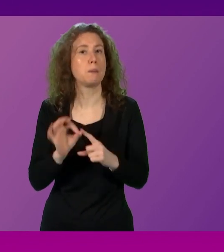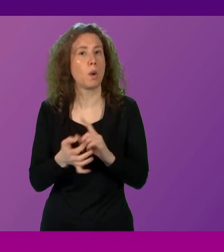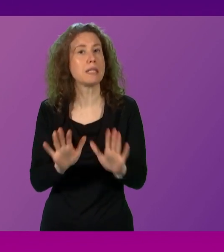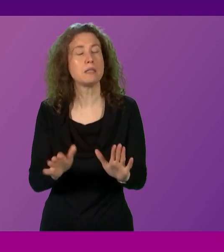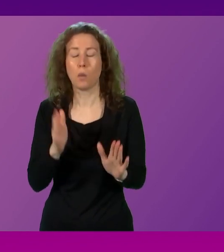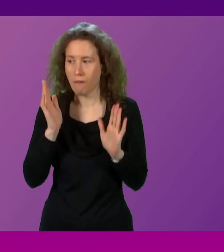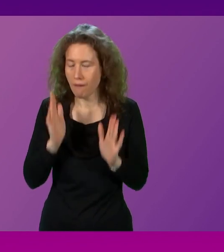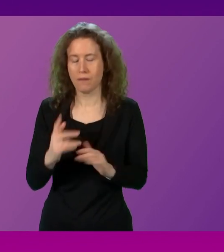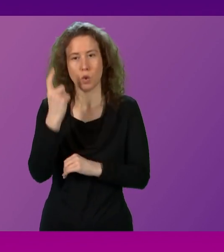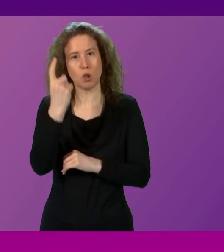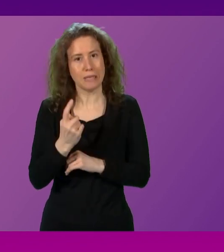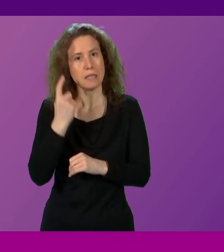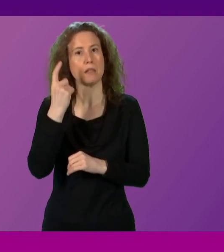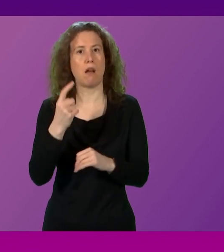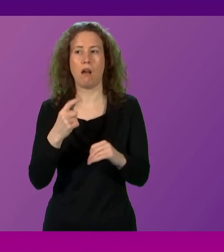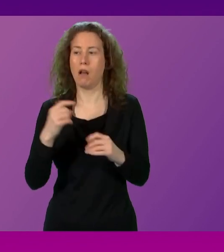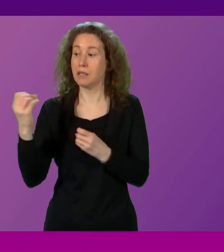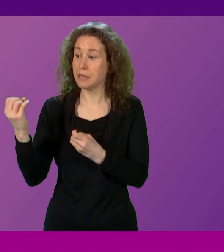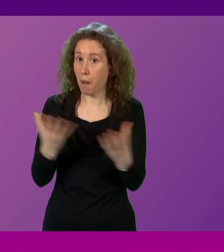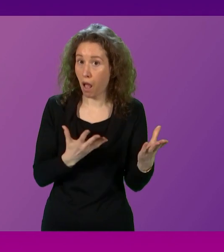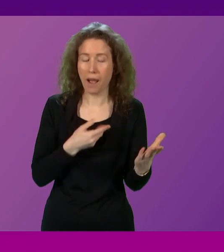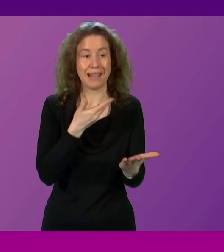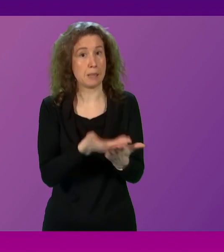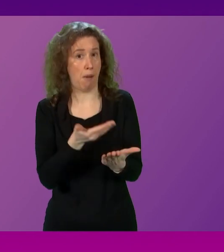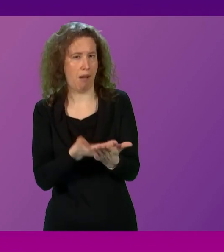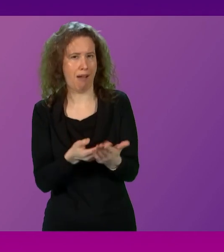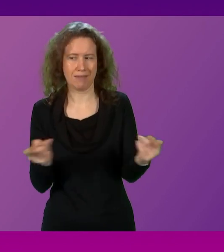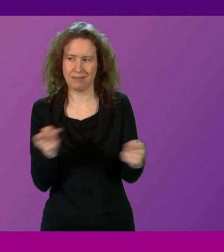got to consider the issues of supply and demand and the interrelationship between